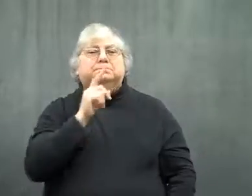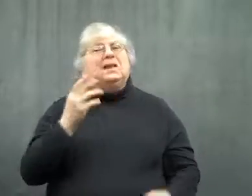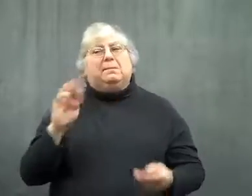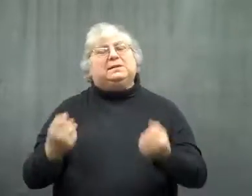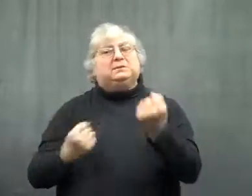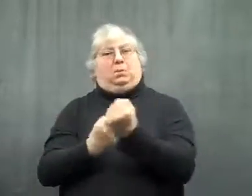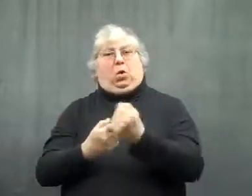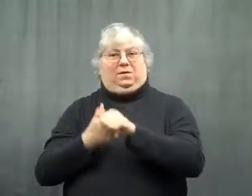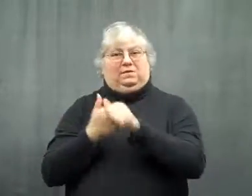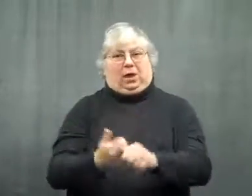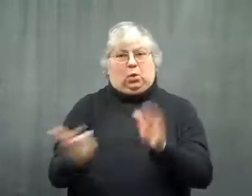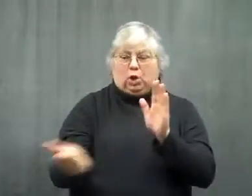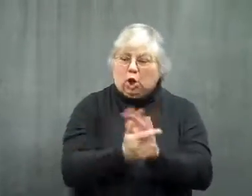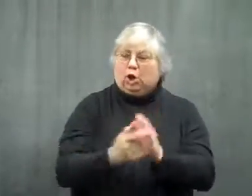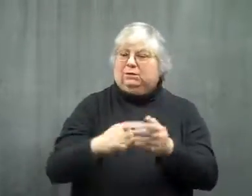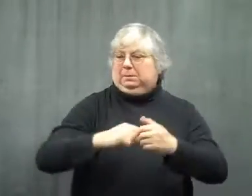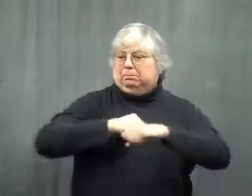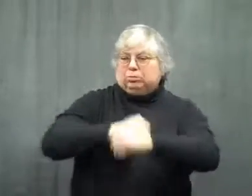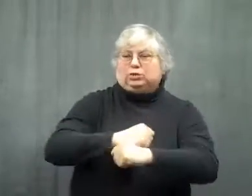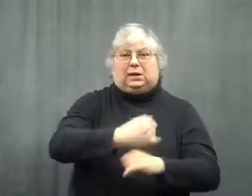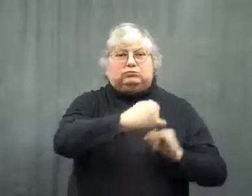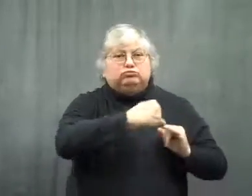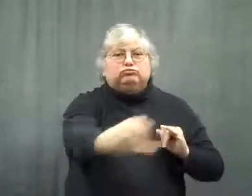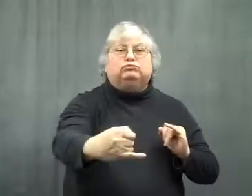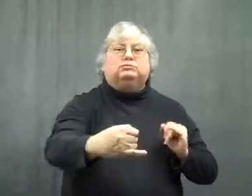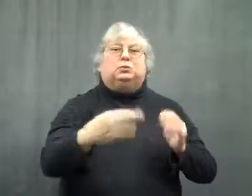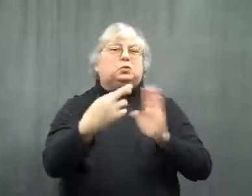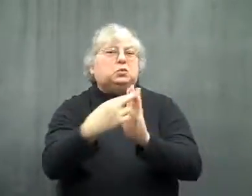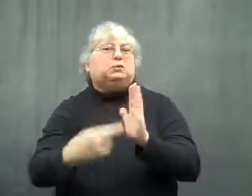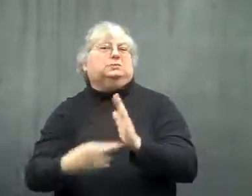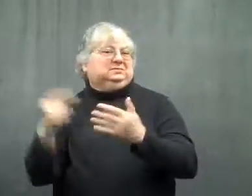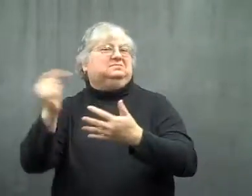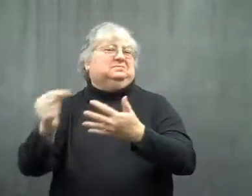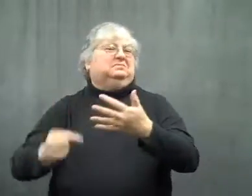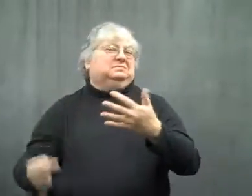She was in favor of abiding by immigration laws and protecting the border.